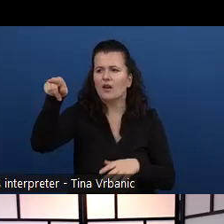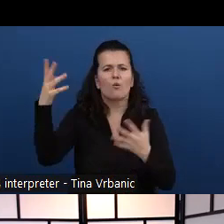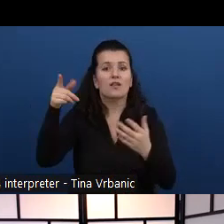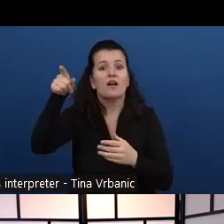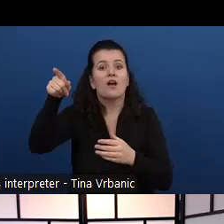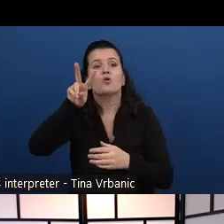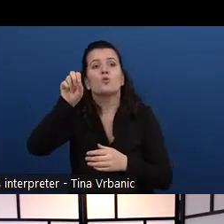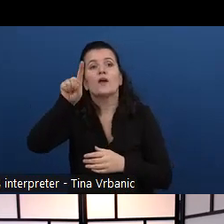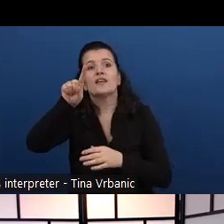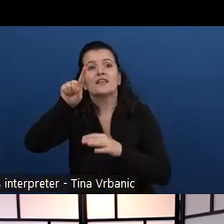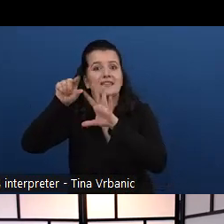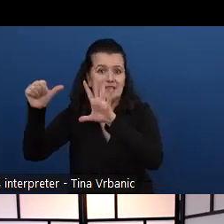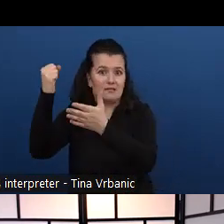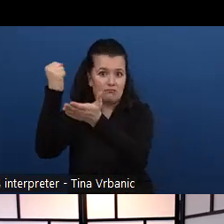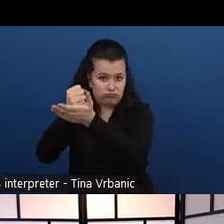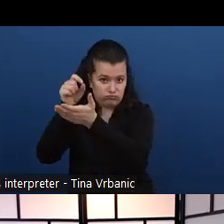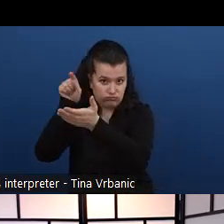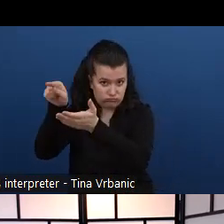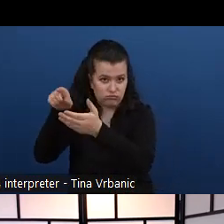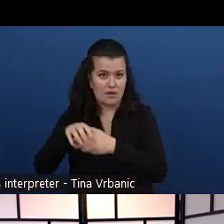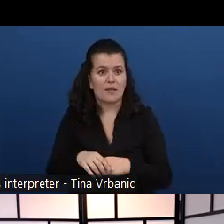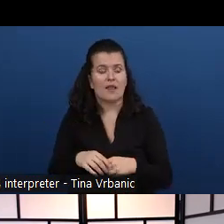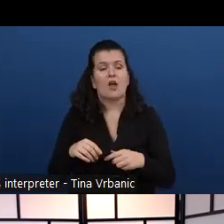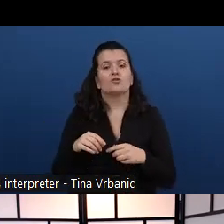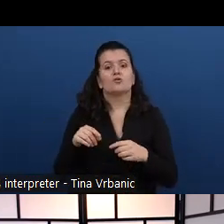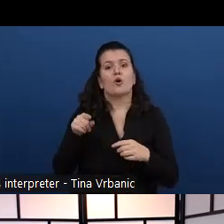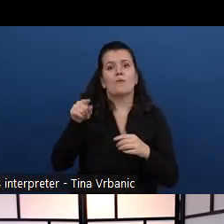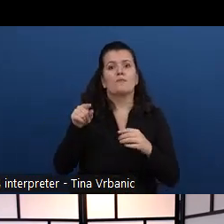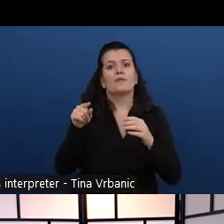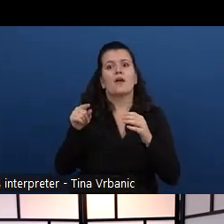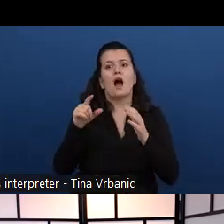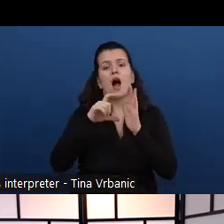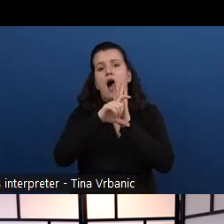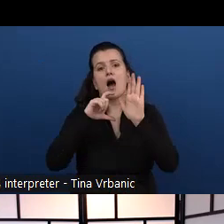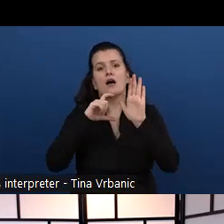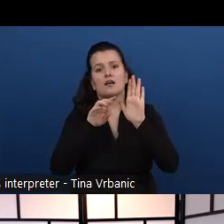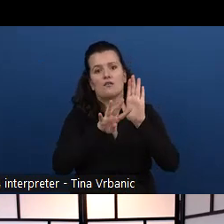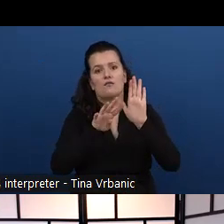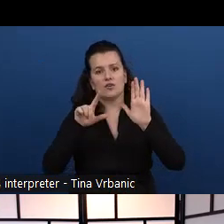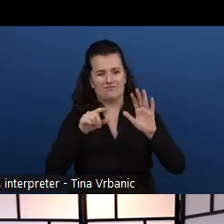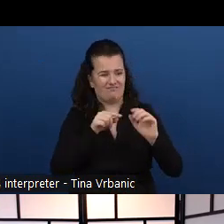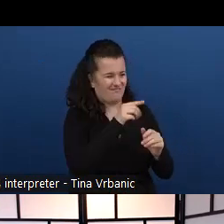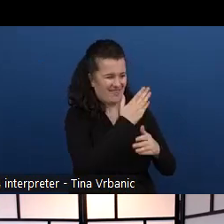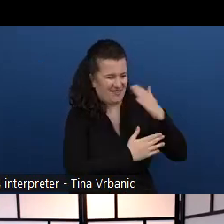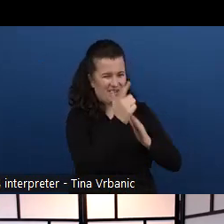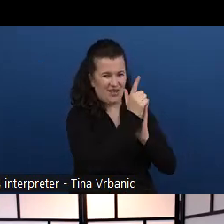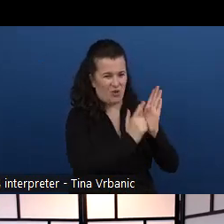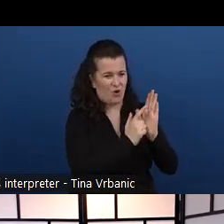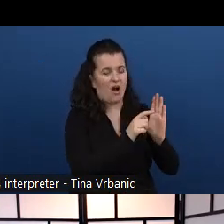We made an update of the Article 47 of the Disability Law in France.